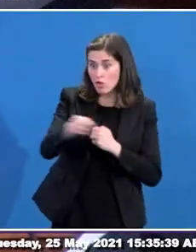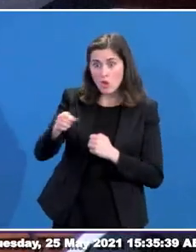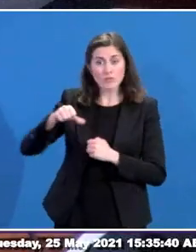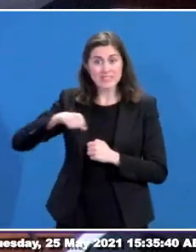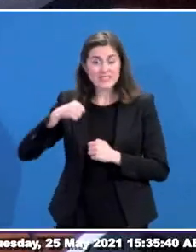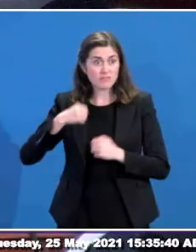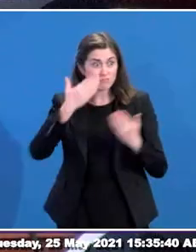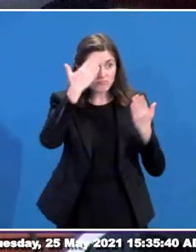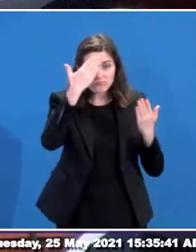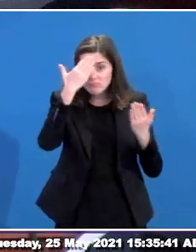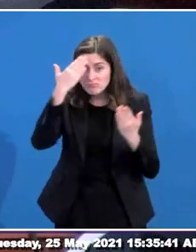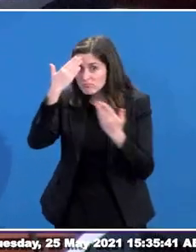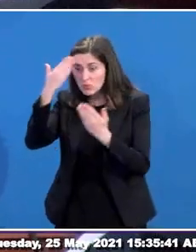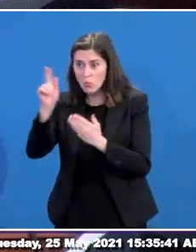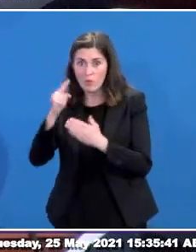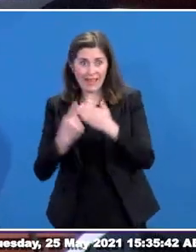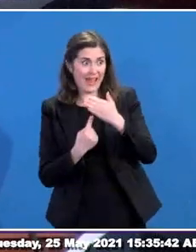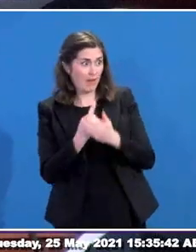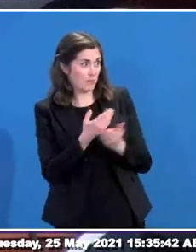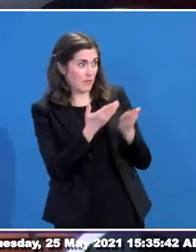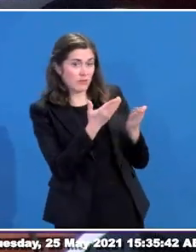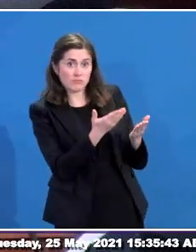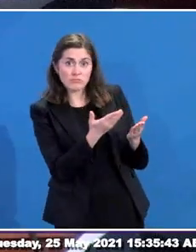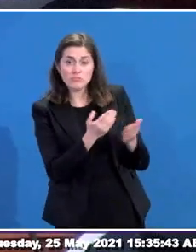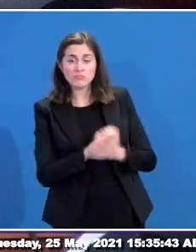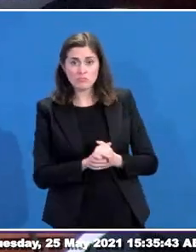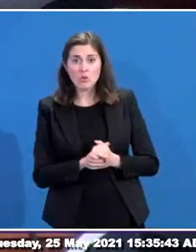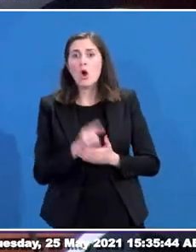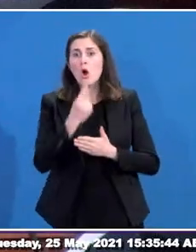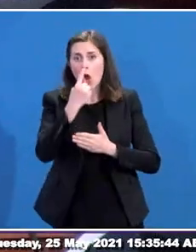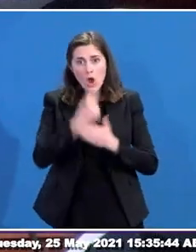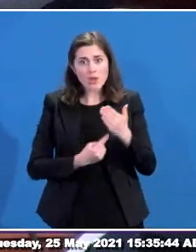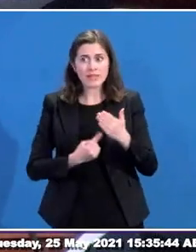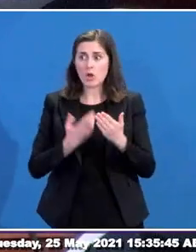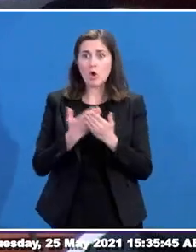to Melissa other than the incident reported on the 12th of August.